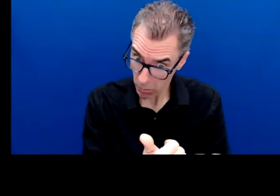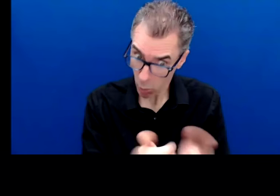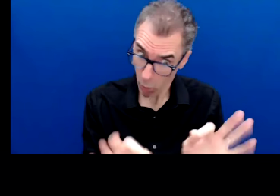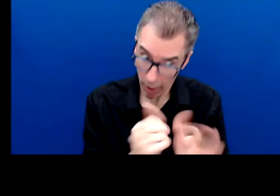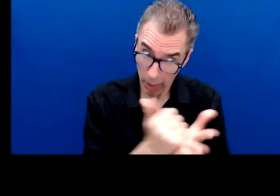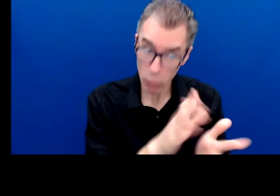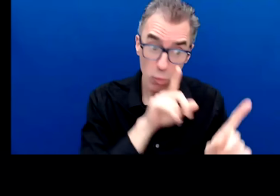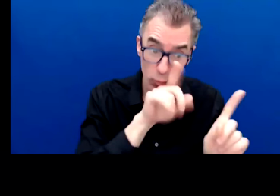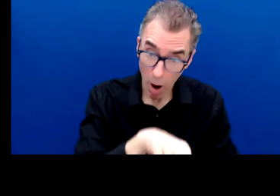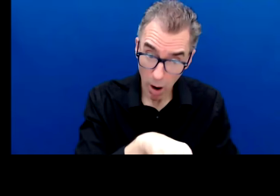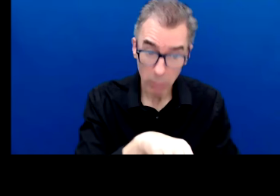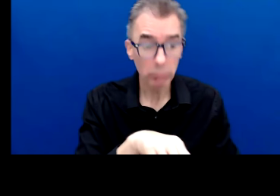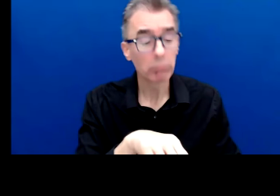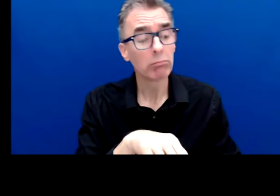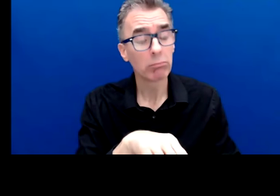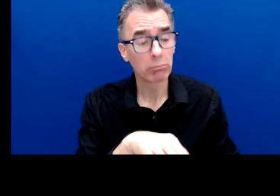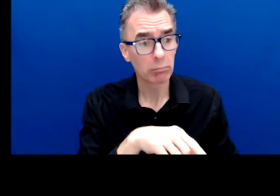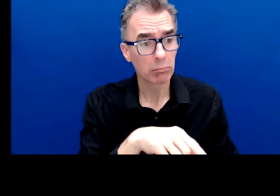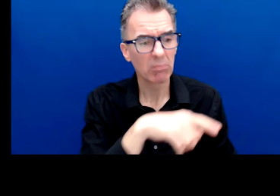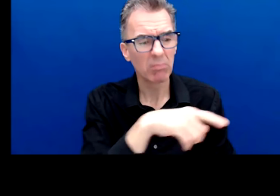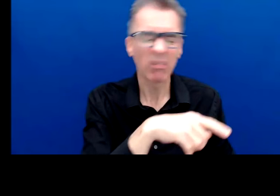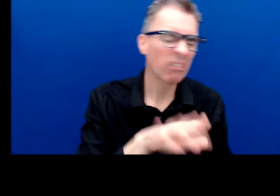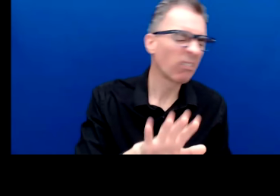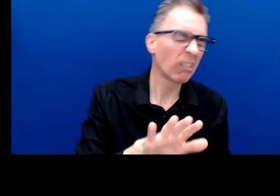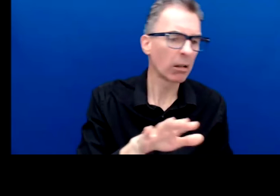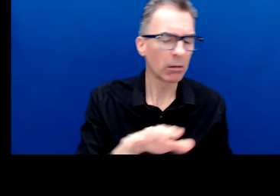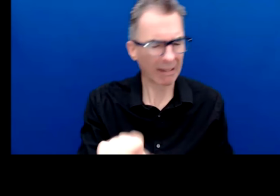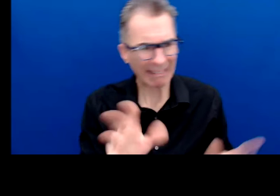how a student looks at their course, changes how they approach the